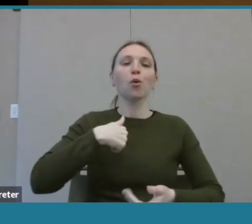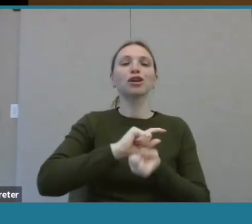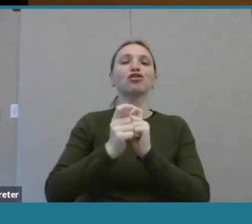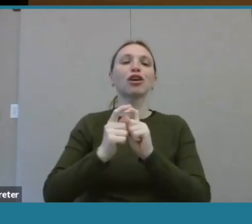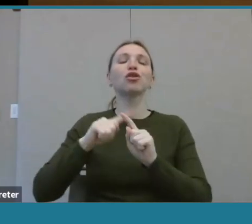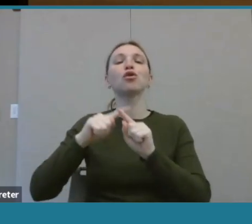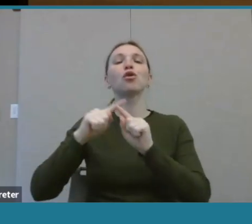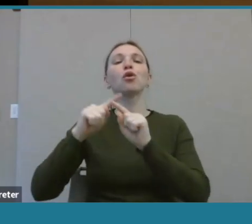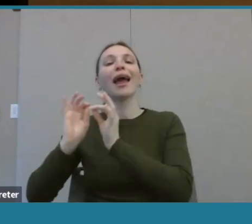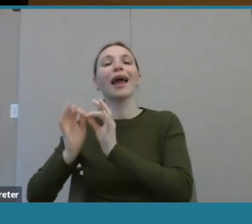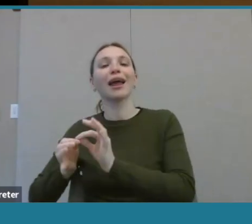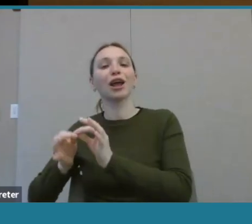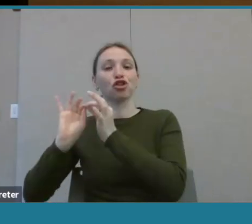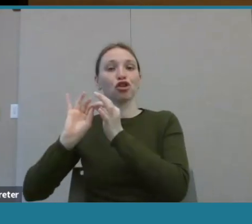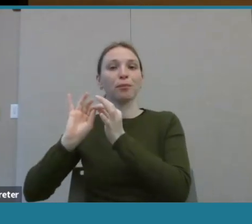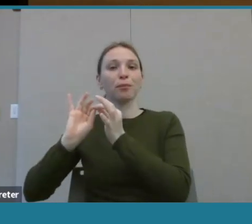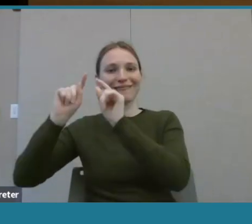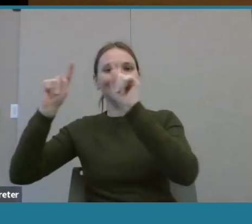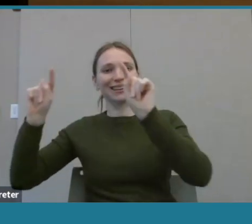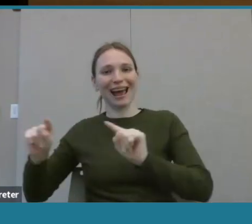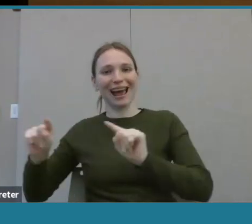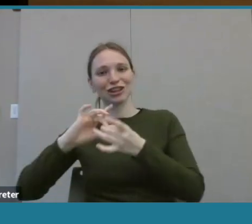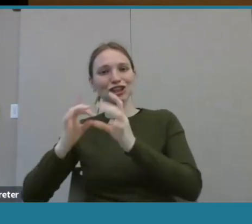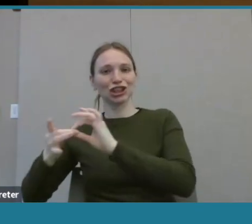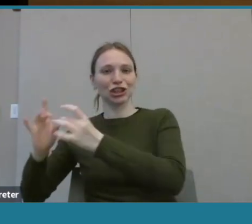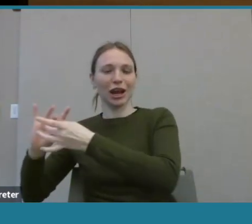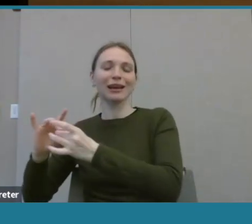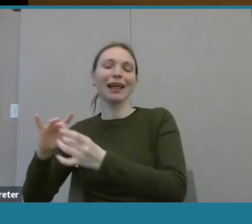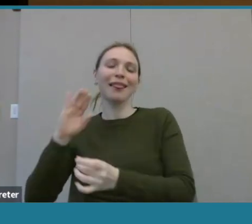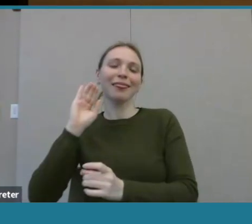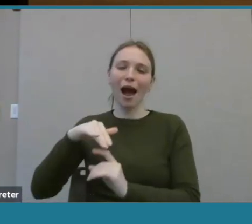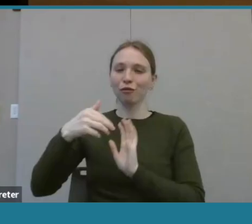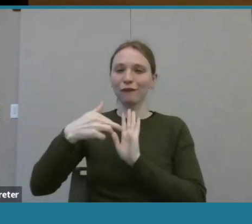accurately represents what the purpose of this group is about. But this group has been in existence.